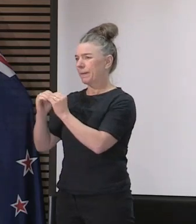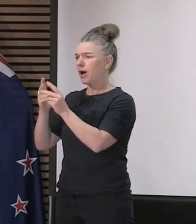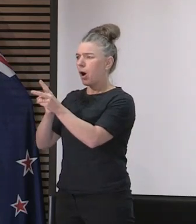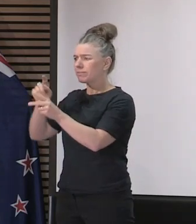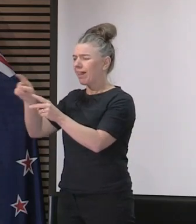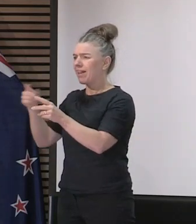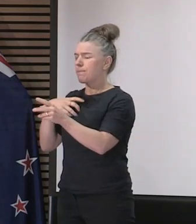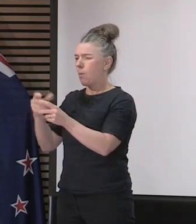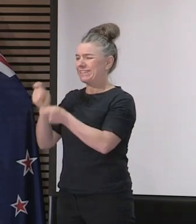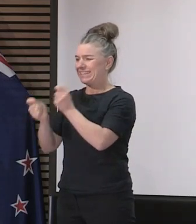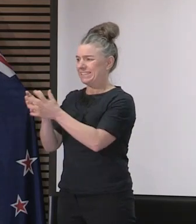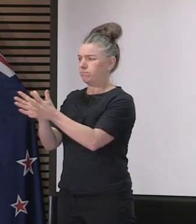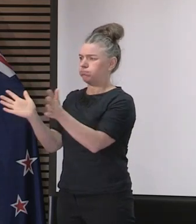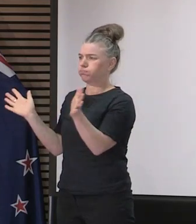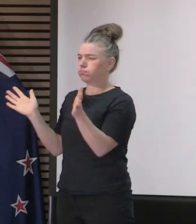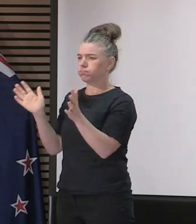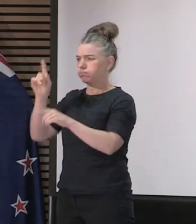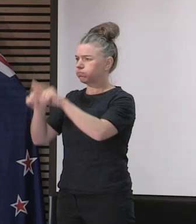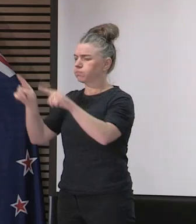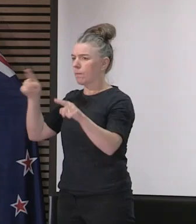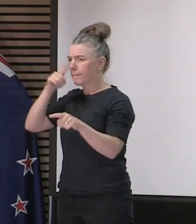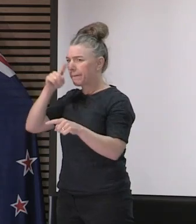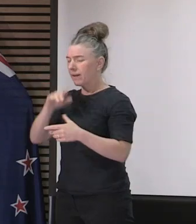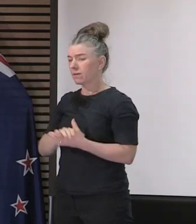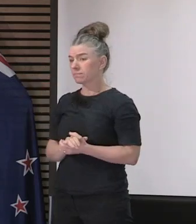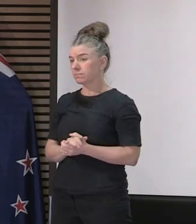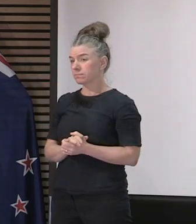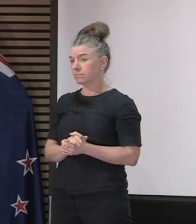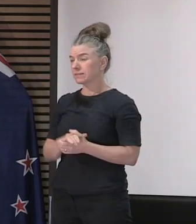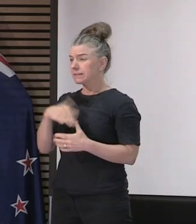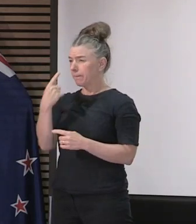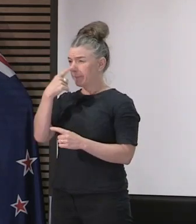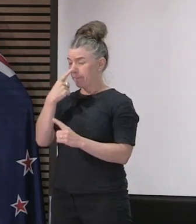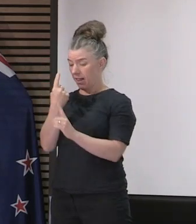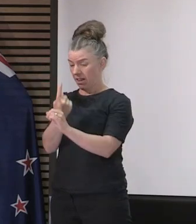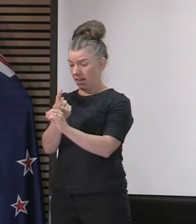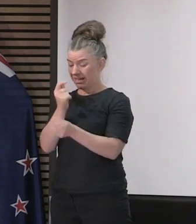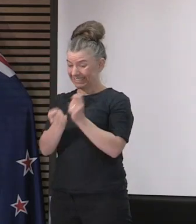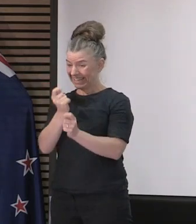virus we have moved much more towards walking that make working with the DHP in